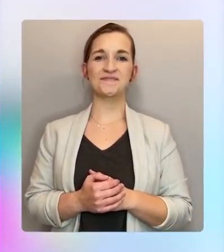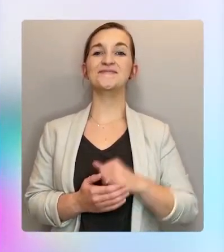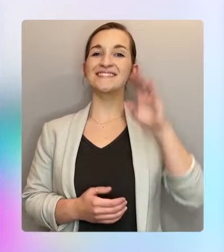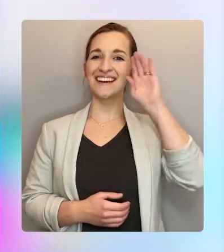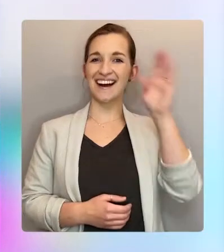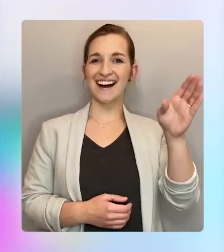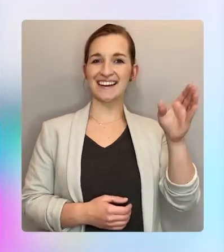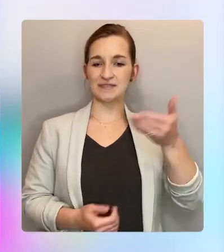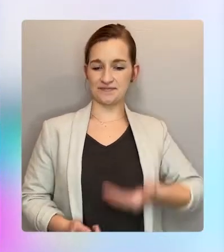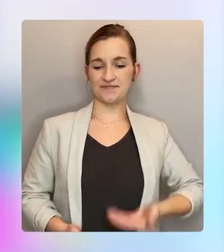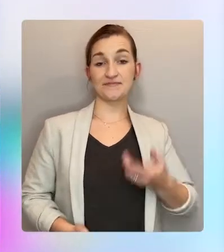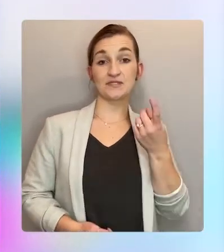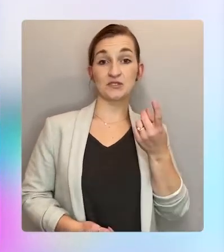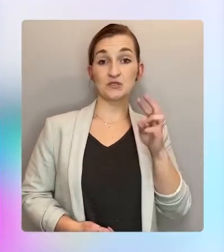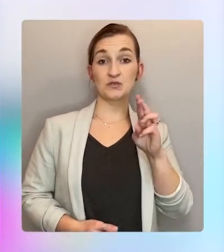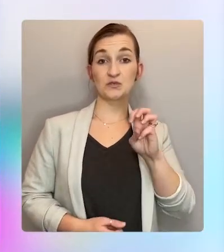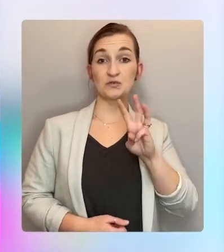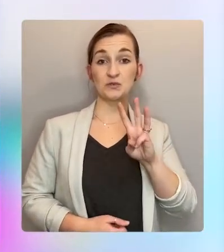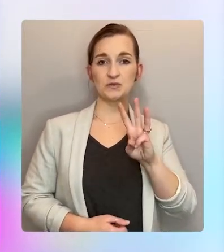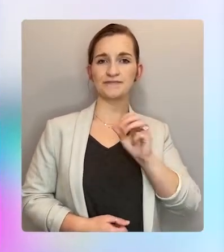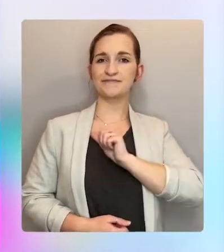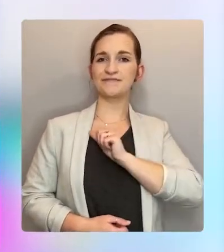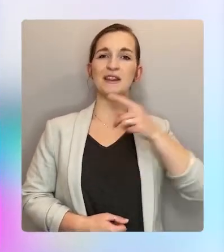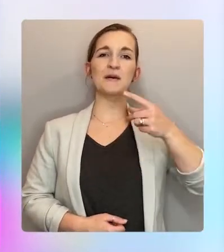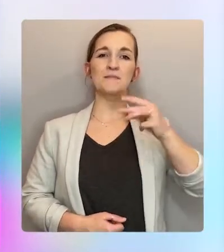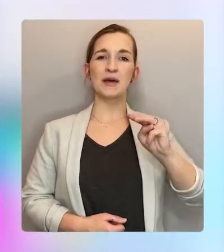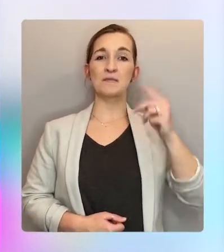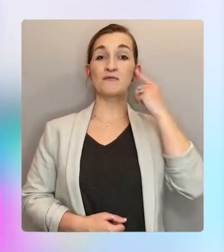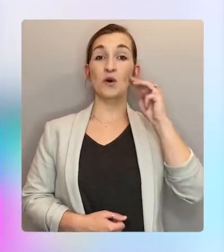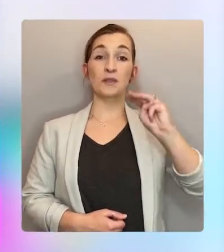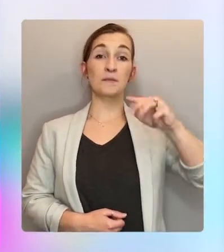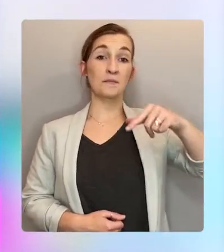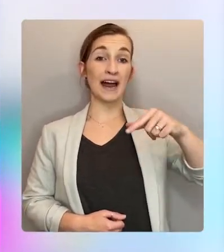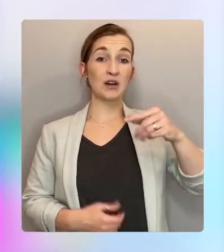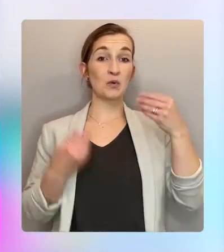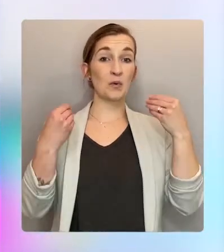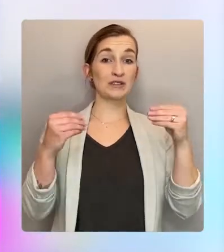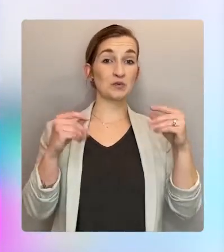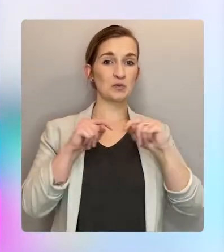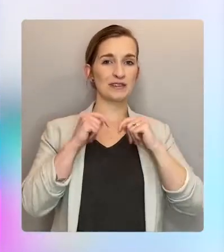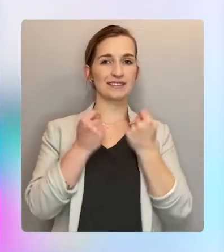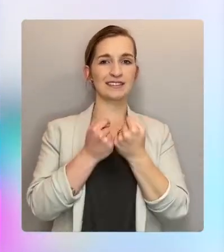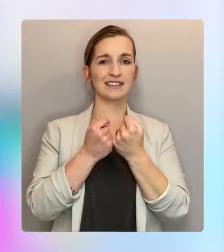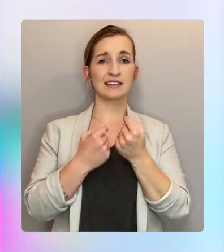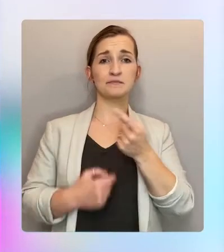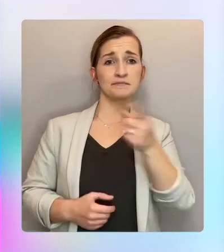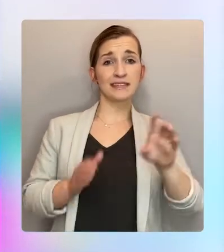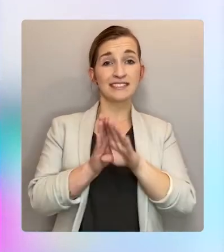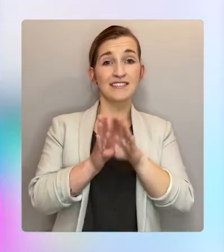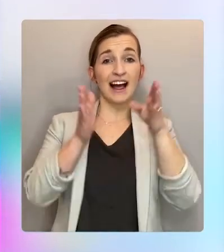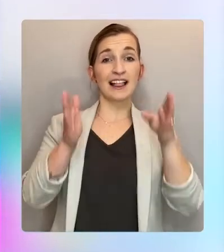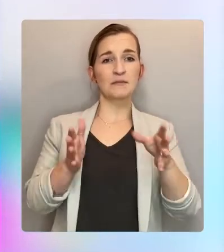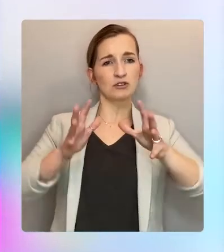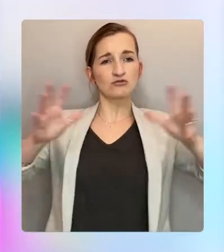Hi, my name is Drew and I'm a PM on the Meta Quest Store team. As a developer, driving sustainable revenue is a key part